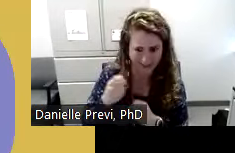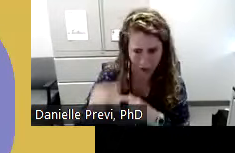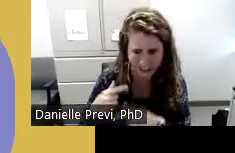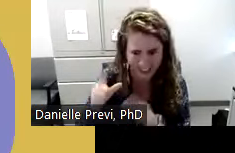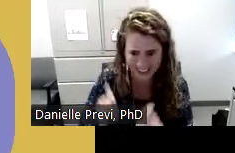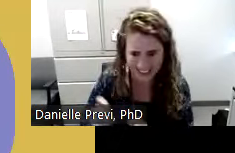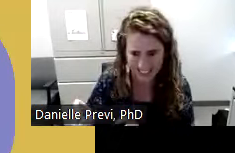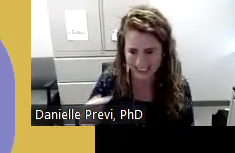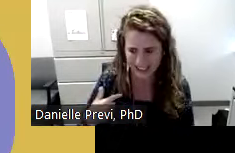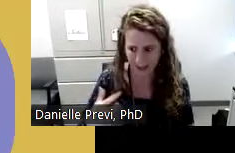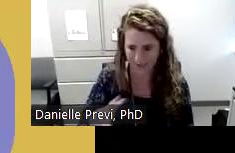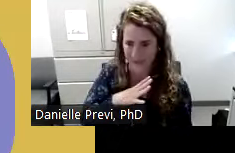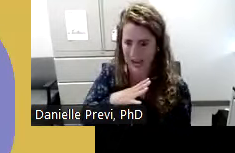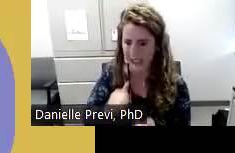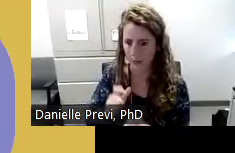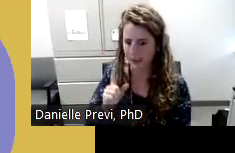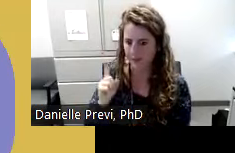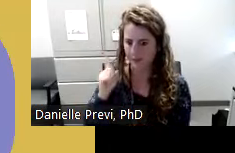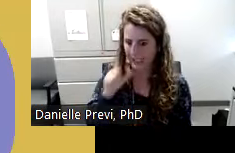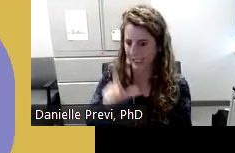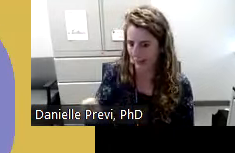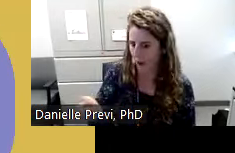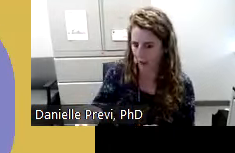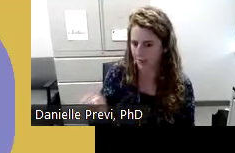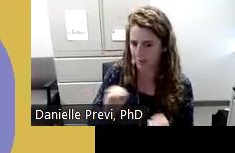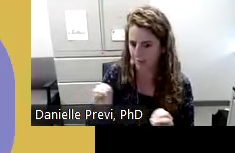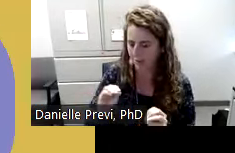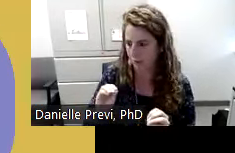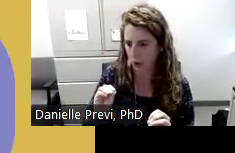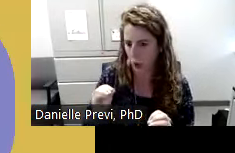don’t feel the need to get genetic testing in a variety of situations. They feel very comfortable